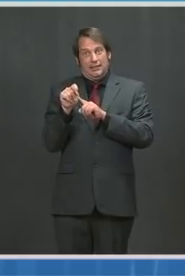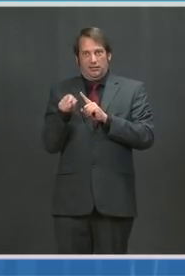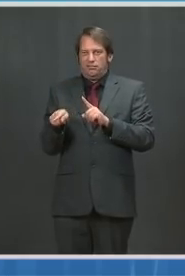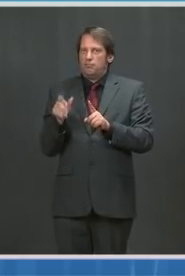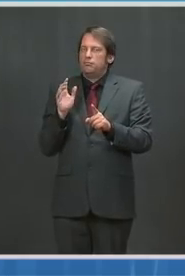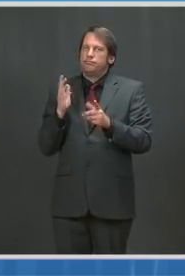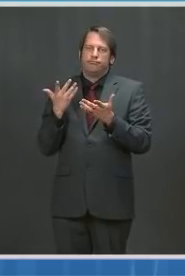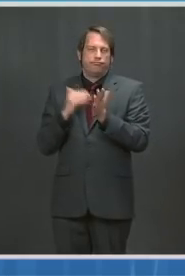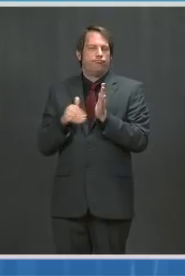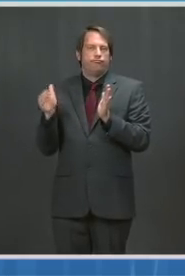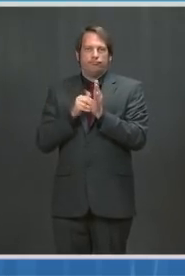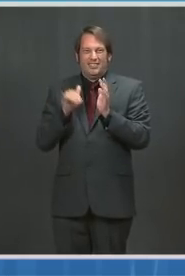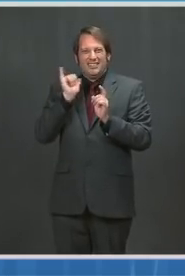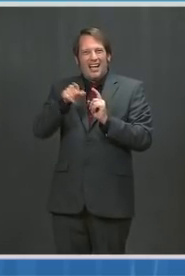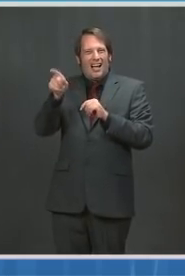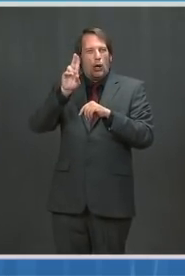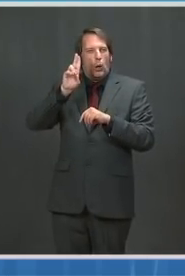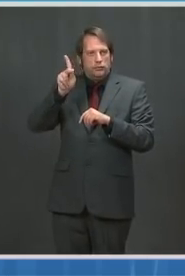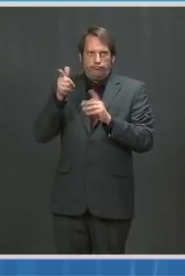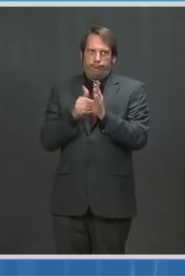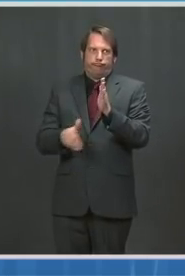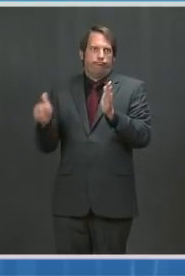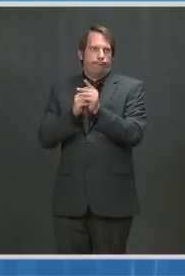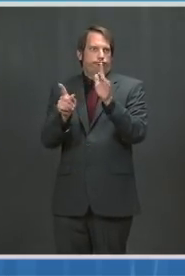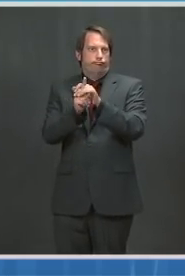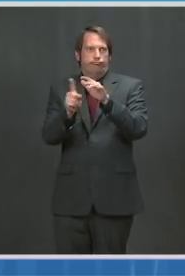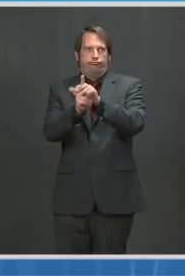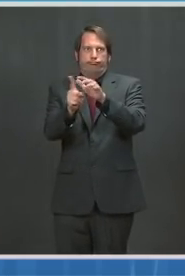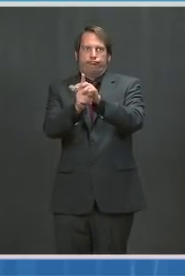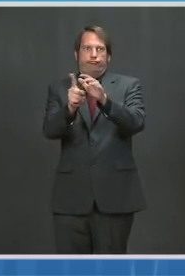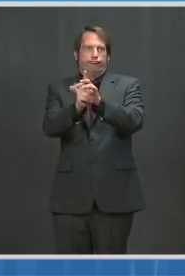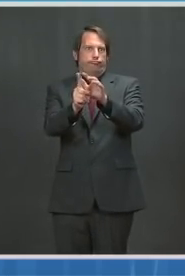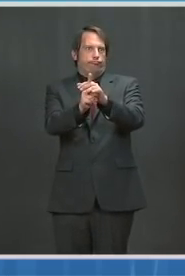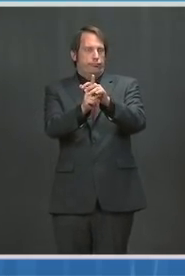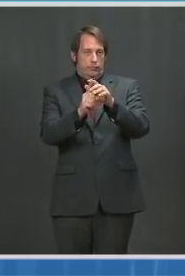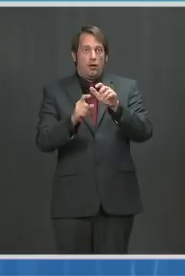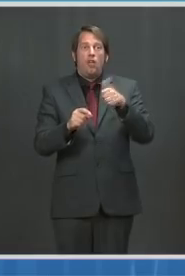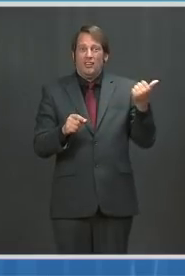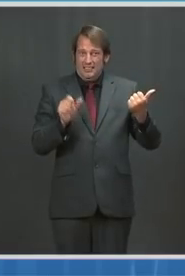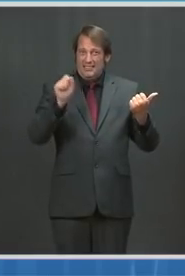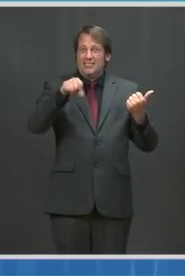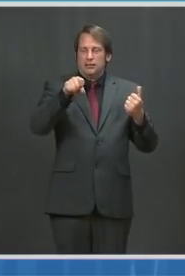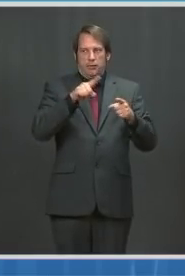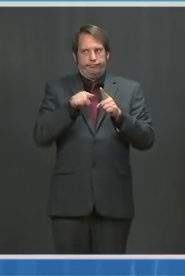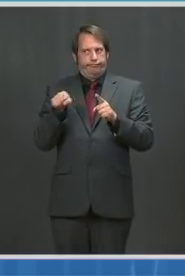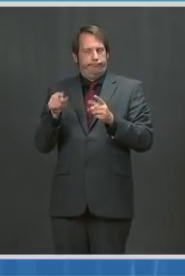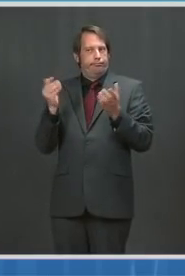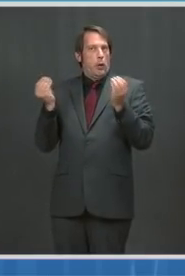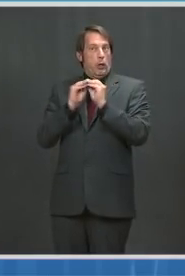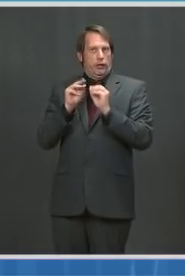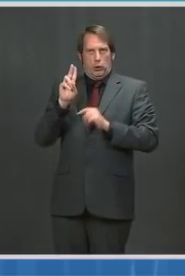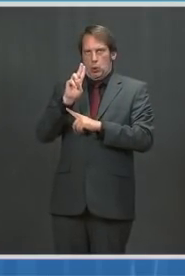many different potential variants. There are several different kinds of, sort of, wild-type variants, and this is, in fact, the most common lineage right now.